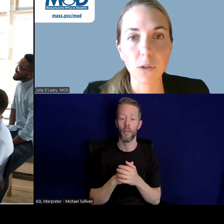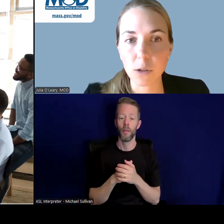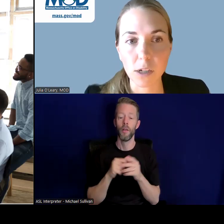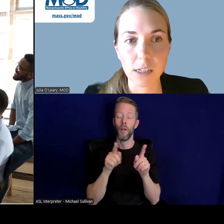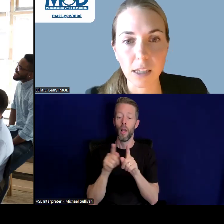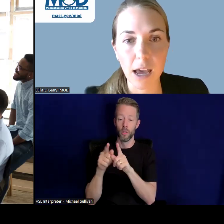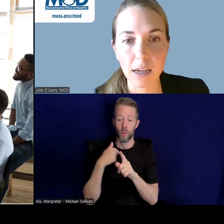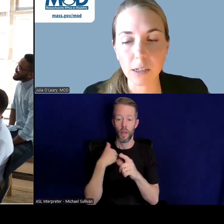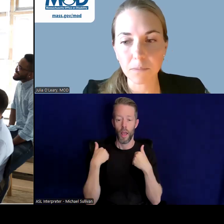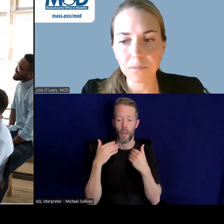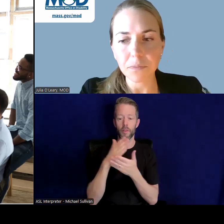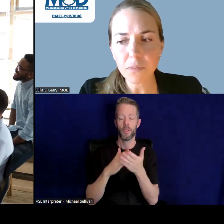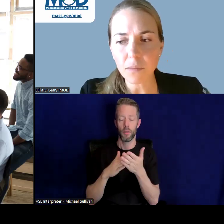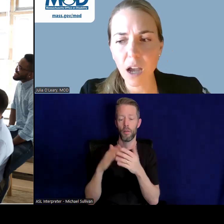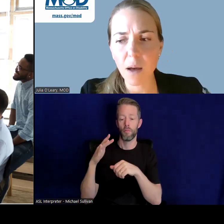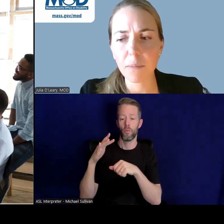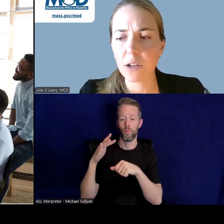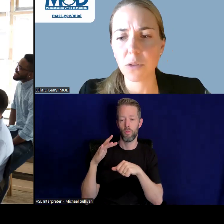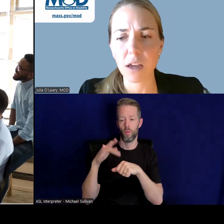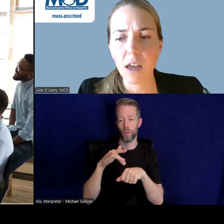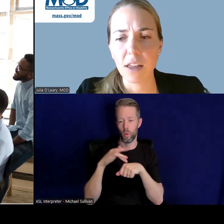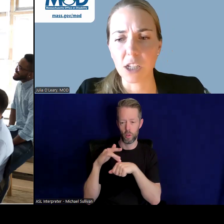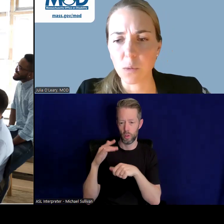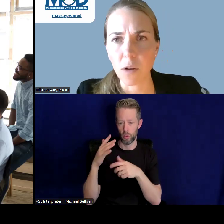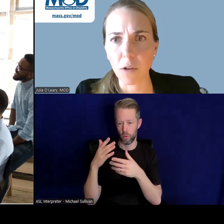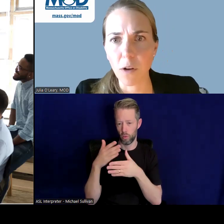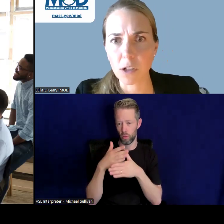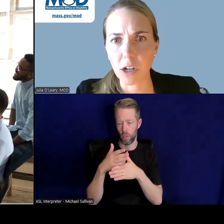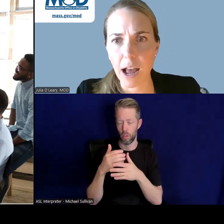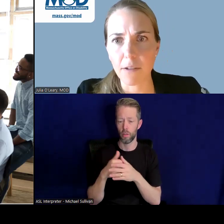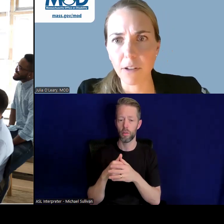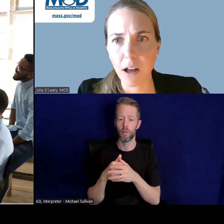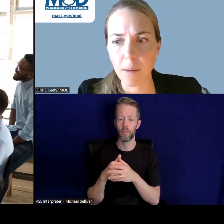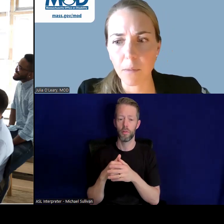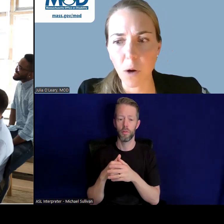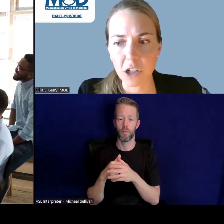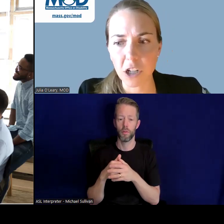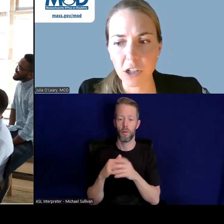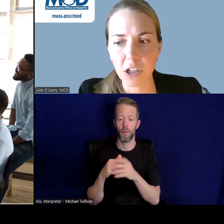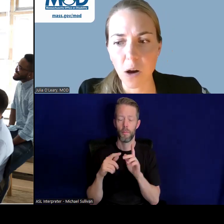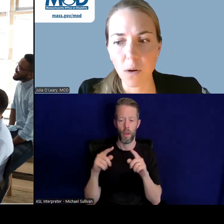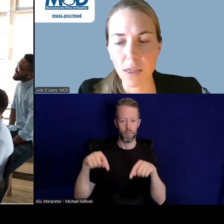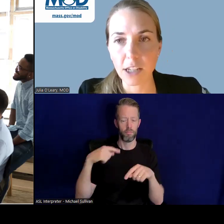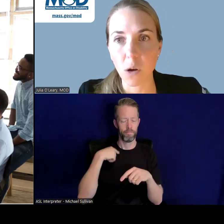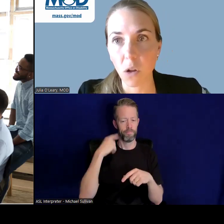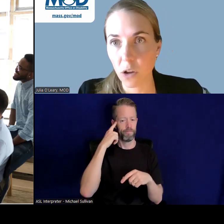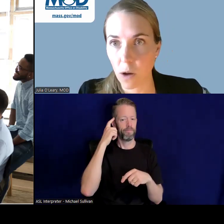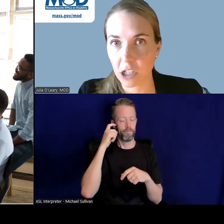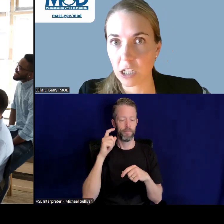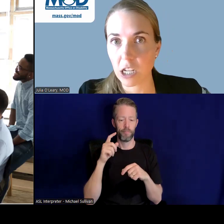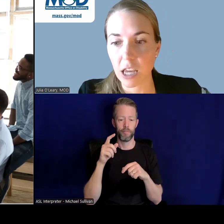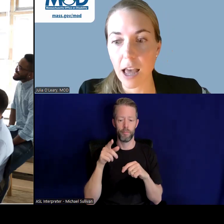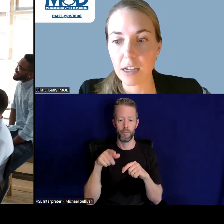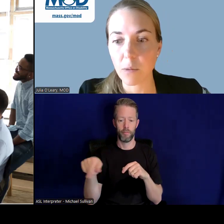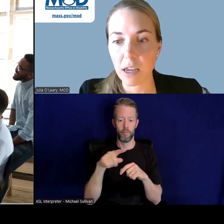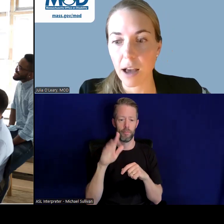I also have some resources at the end, but I do think this is one where folks are going to have questions.